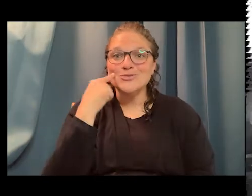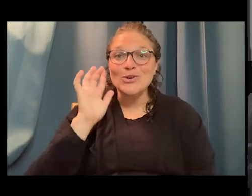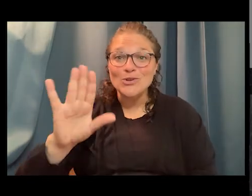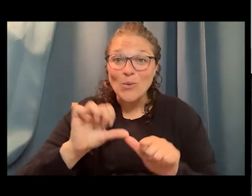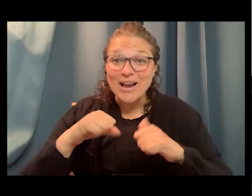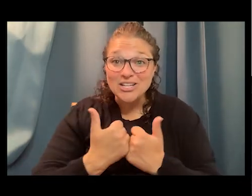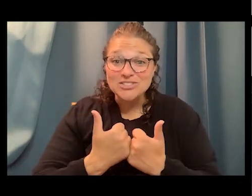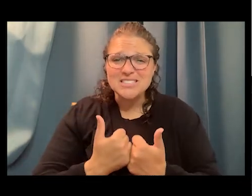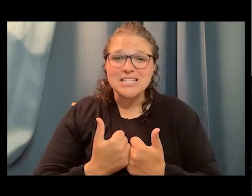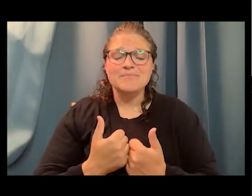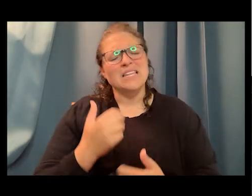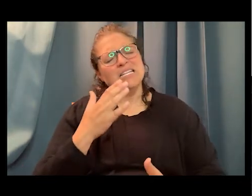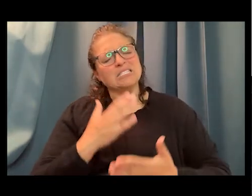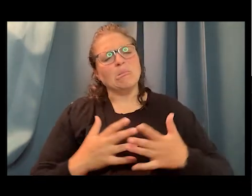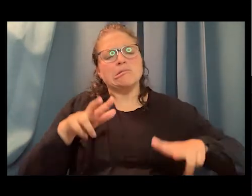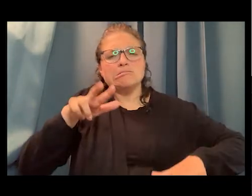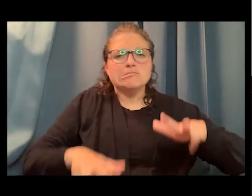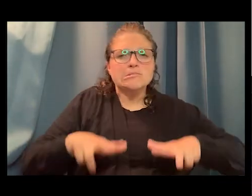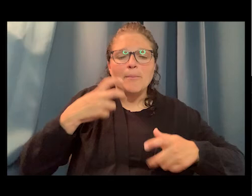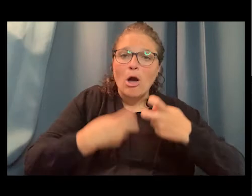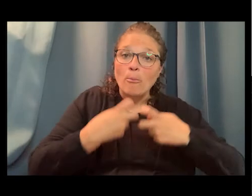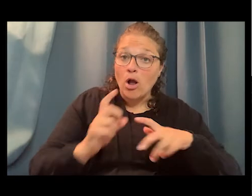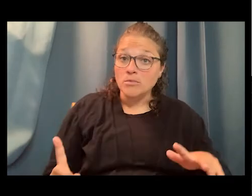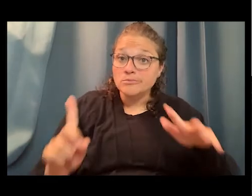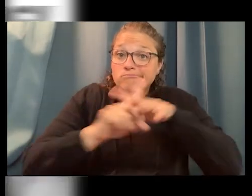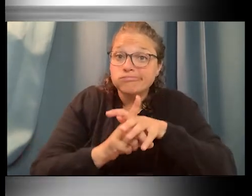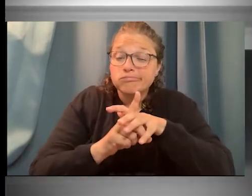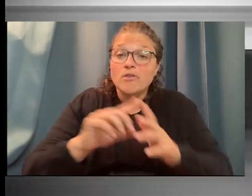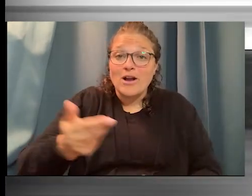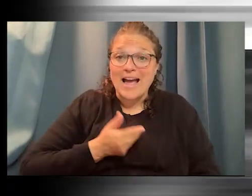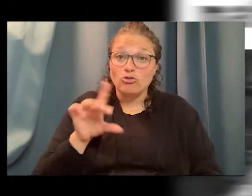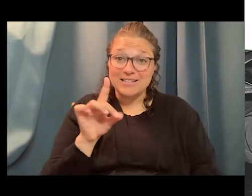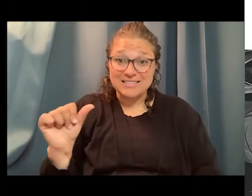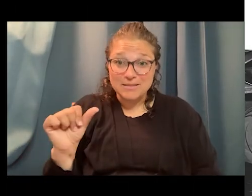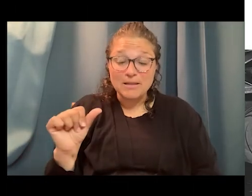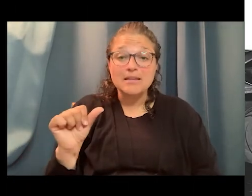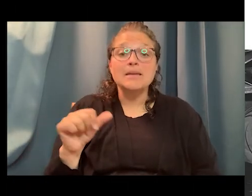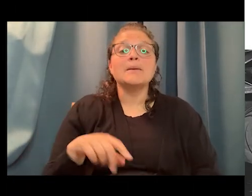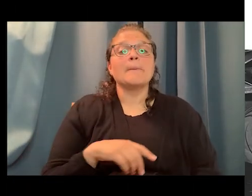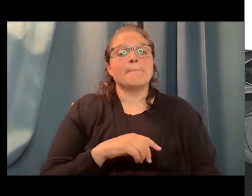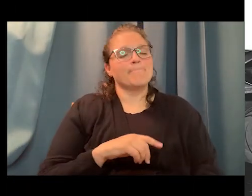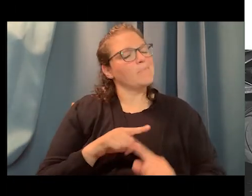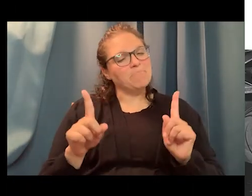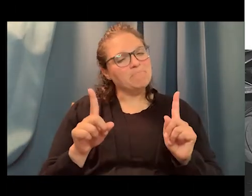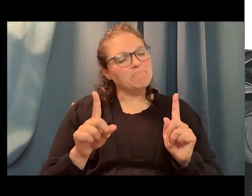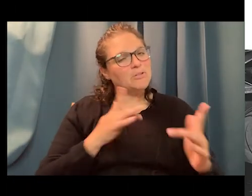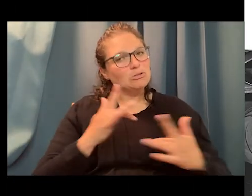Some of you may be a little unsure about the issues that might arise from hiring someone who has a disability but not to worry.